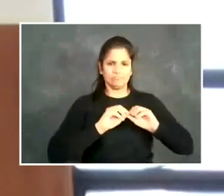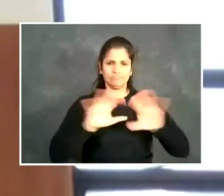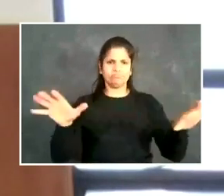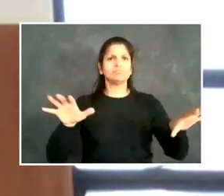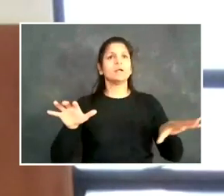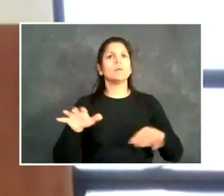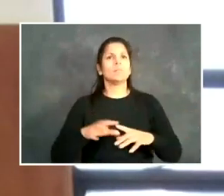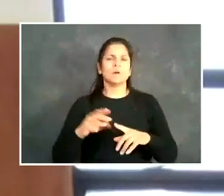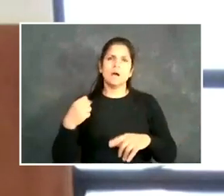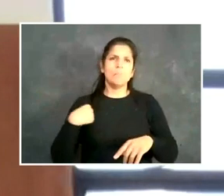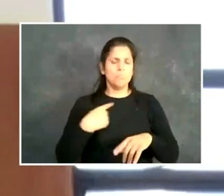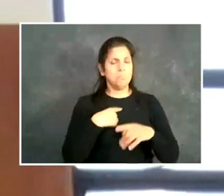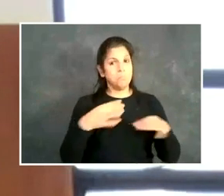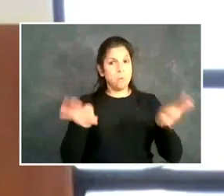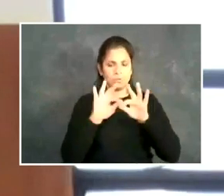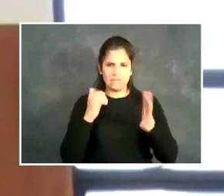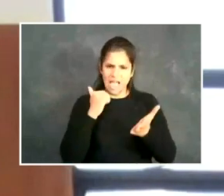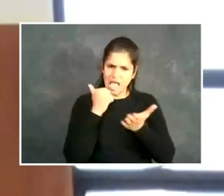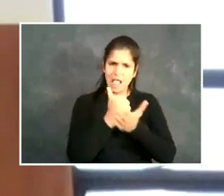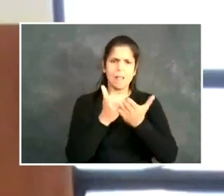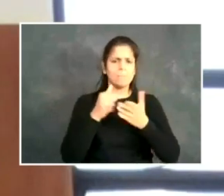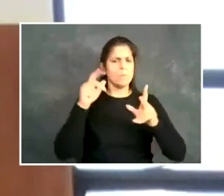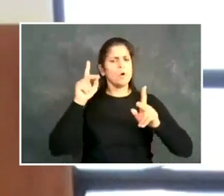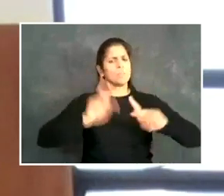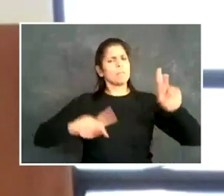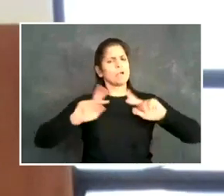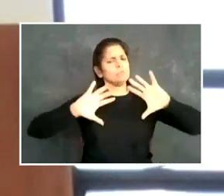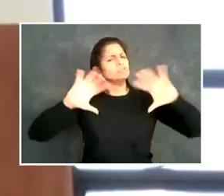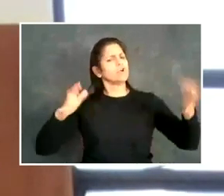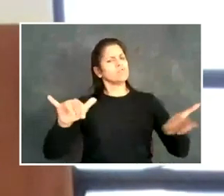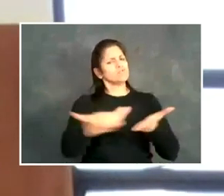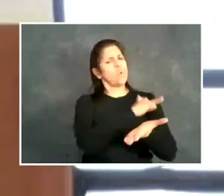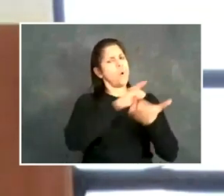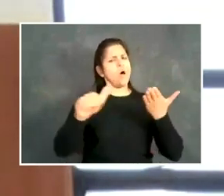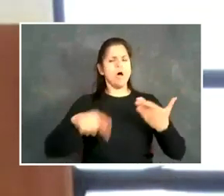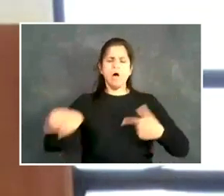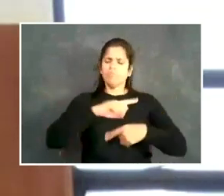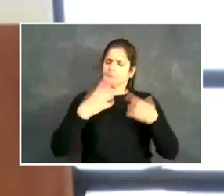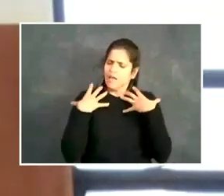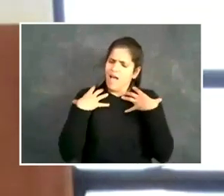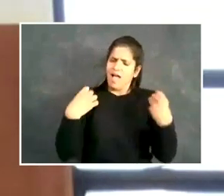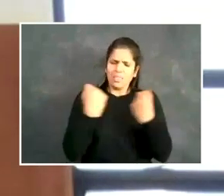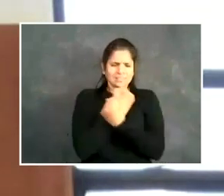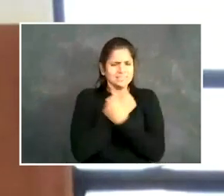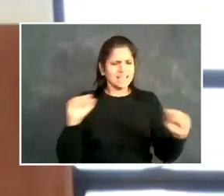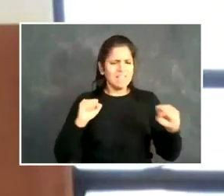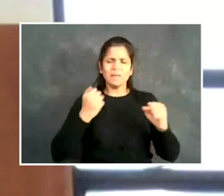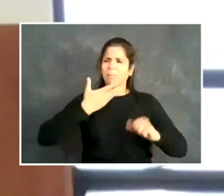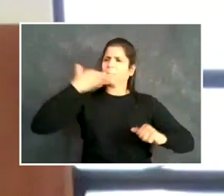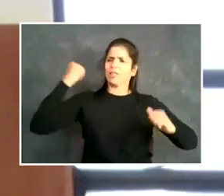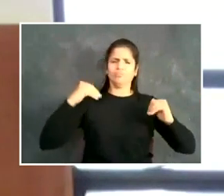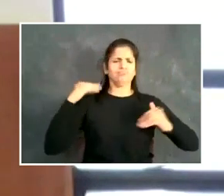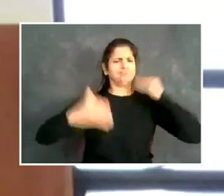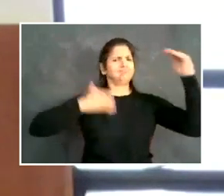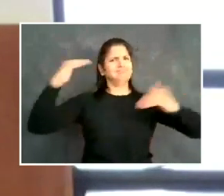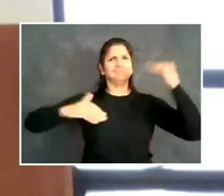IT IS PART OF OUR ETHOS AND IN OUR MISSION STATEMENT, THE TWO IMPORTANT WORDS ARE WITHOUT EXCEPTION.